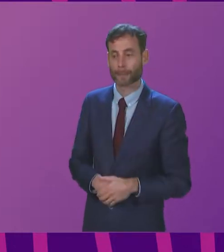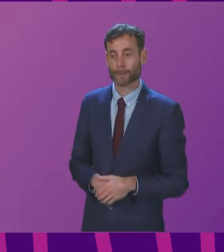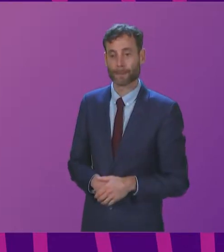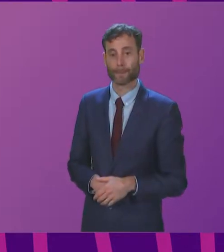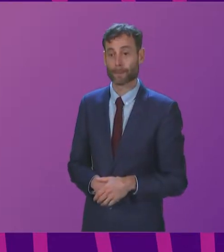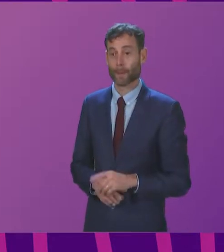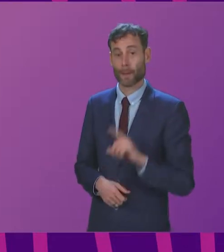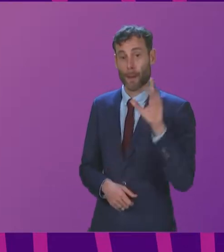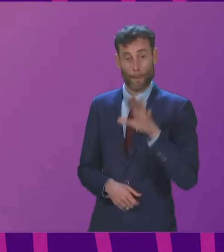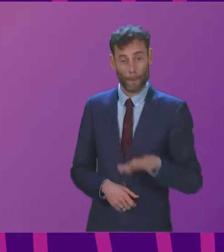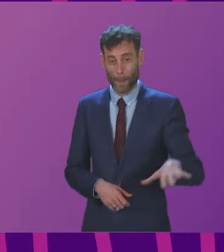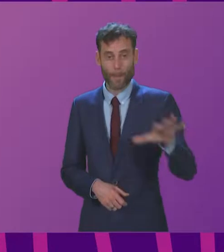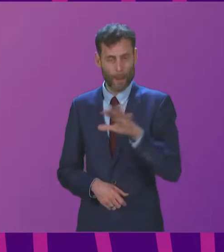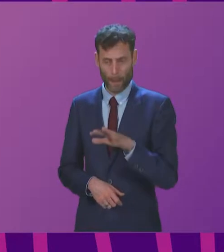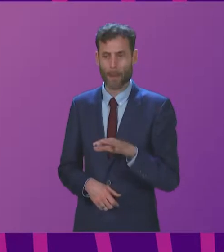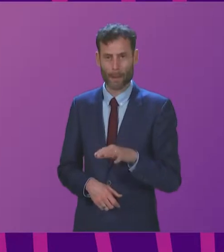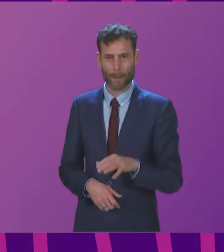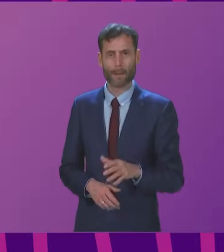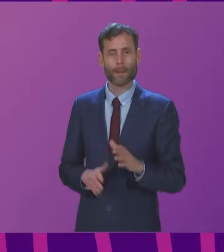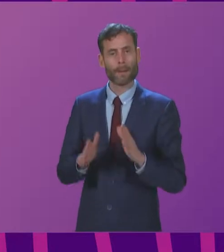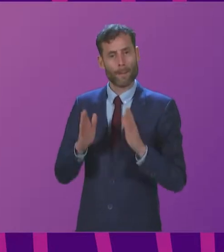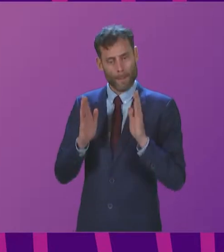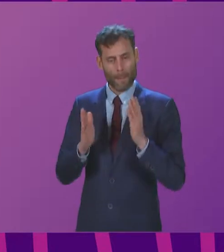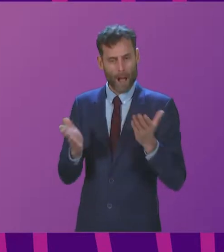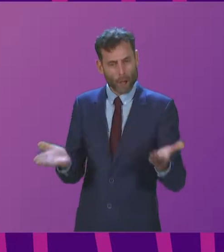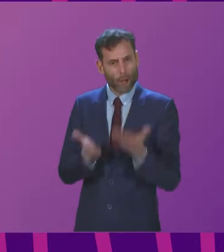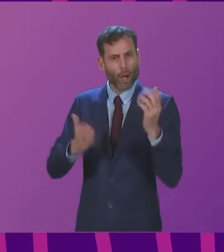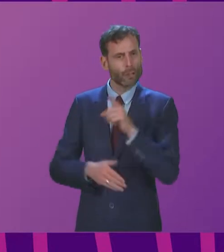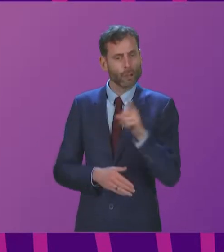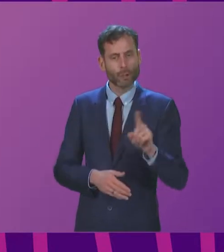still being encouraged to do two lateral flow tests a week, and in light of this afternoon’s